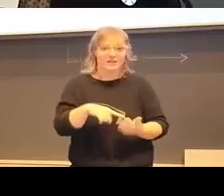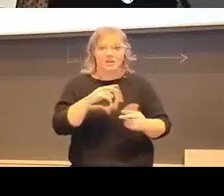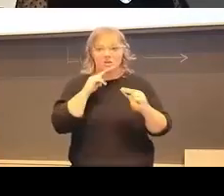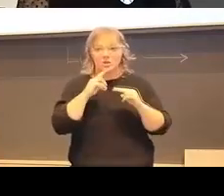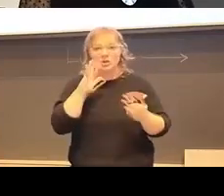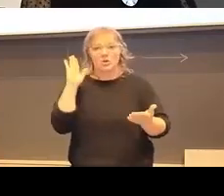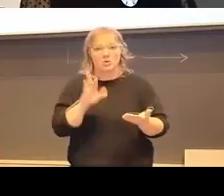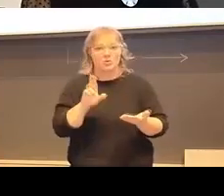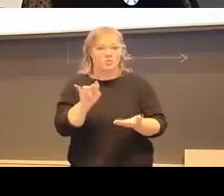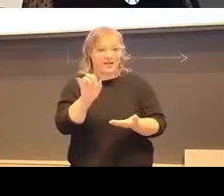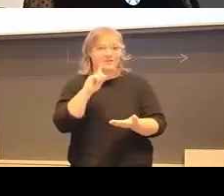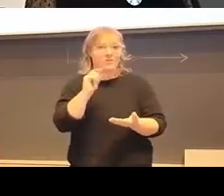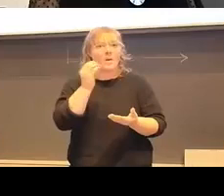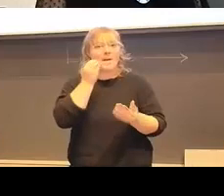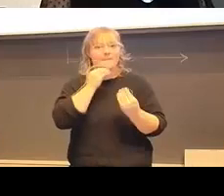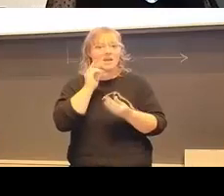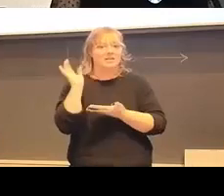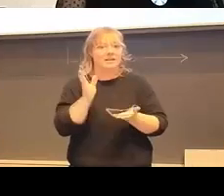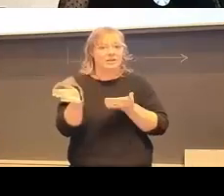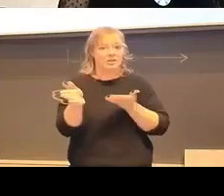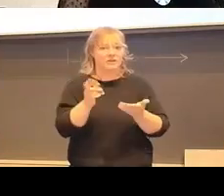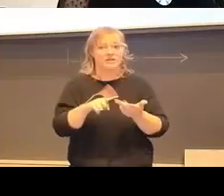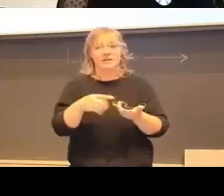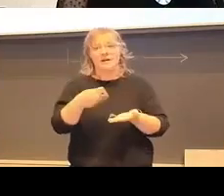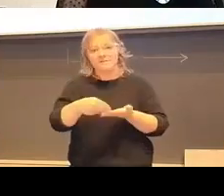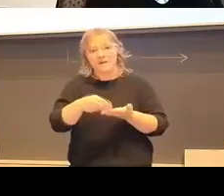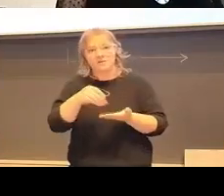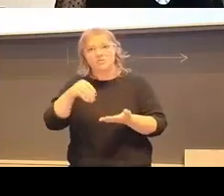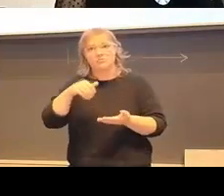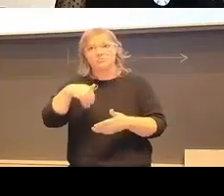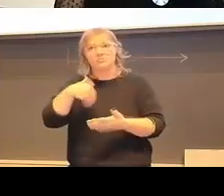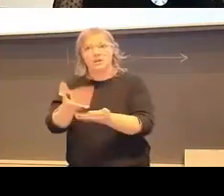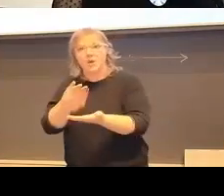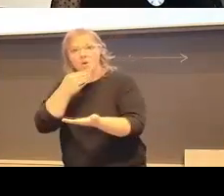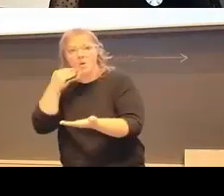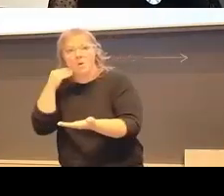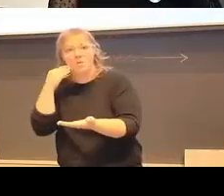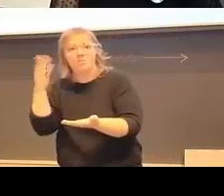delivery services funds to get people to and from home when they were too tired to drive with the